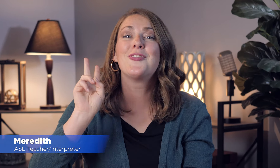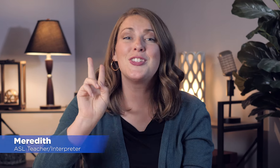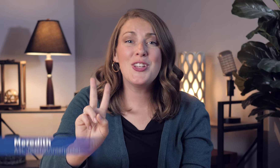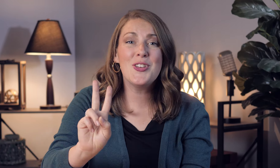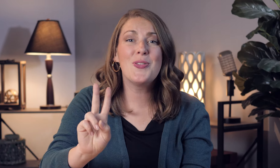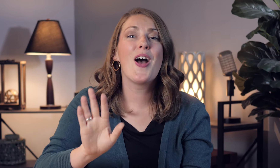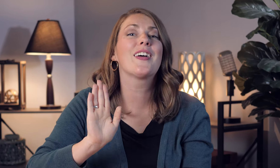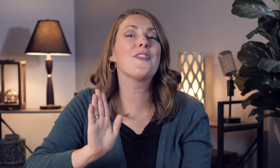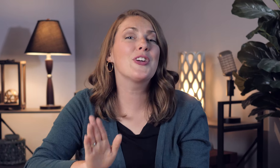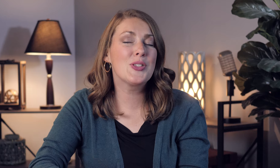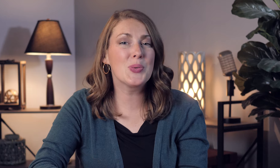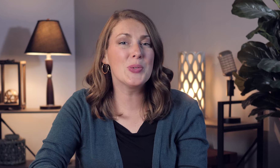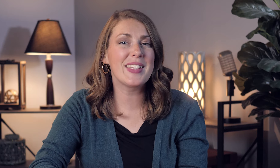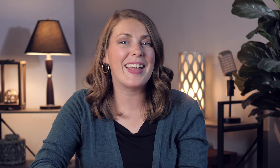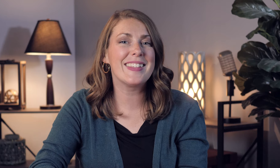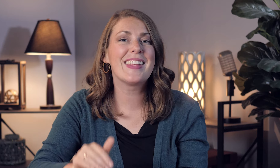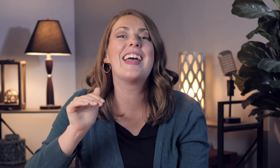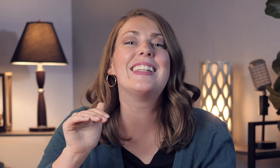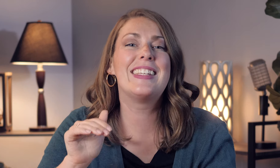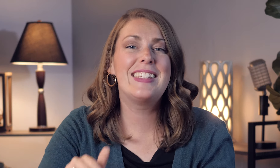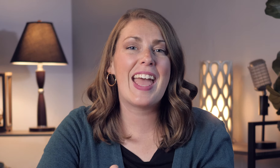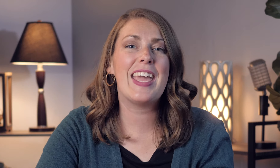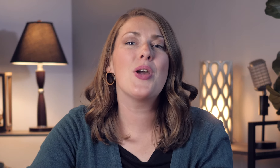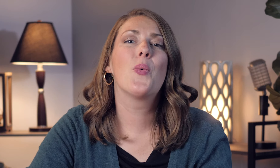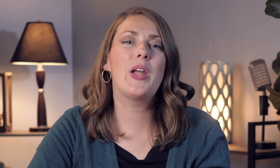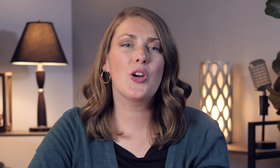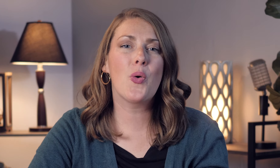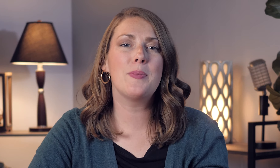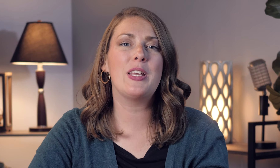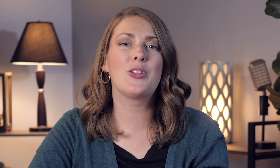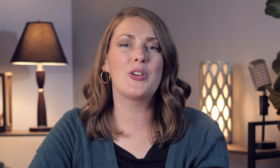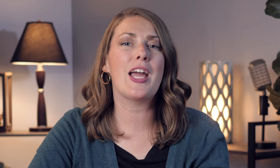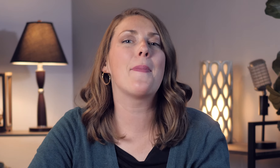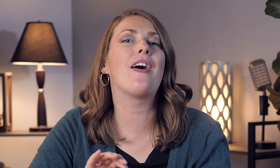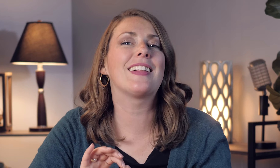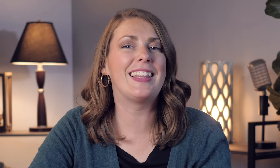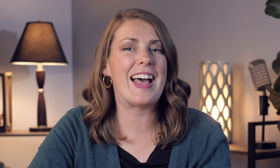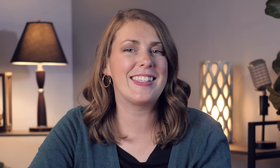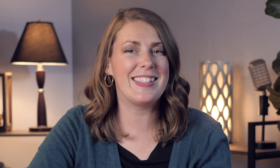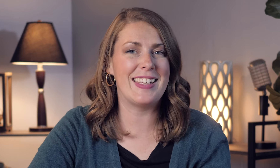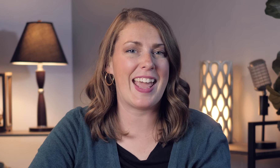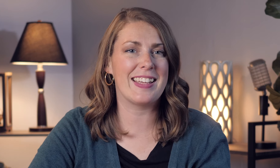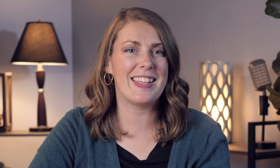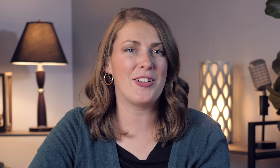of two covering school signs. Today we are going to be learning about classes in ASL,